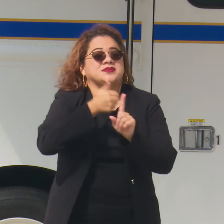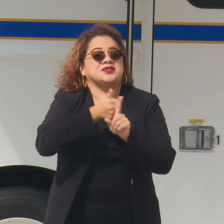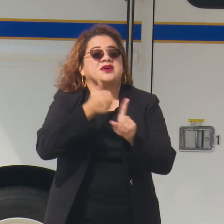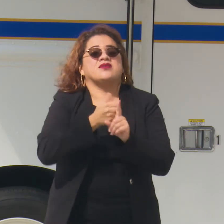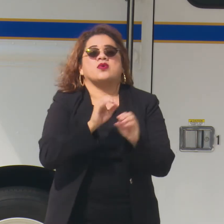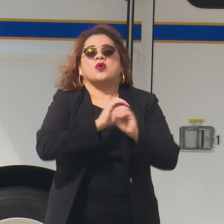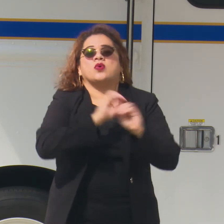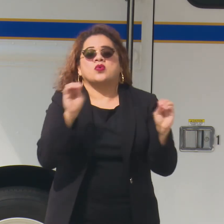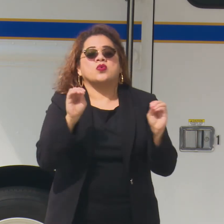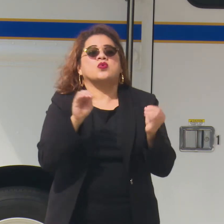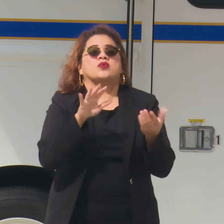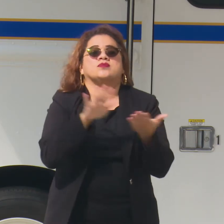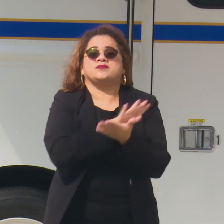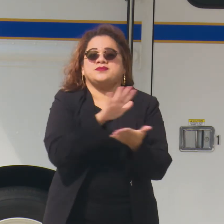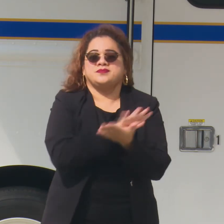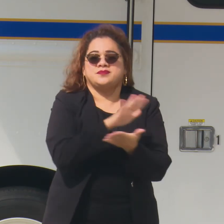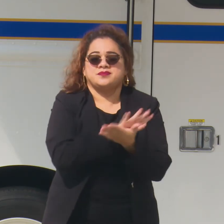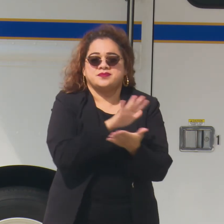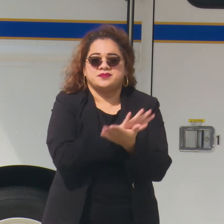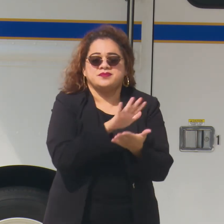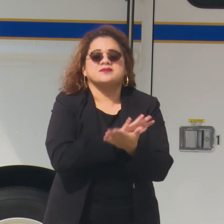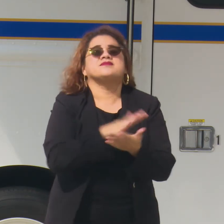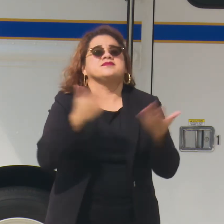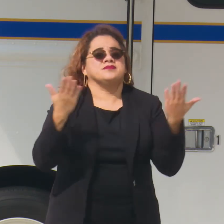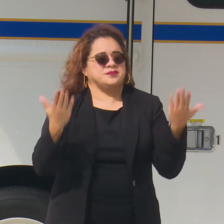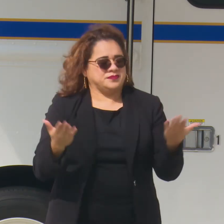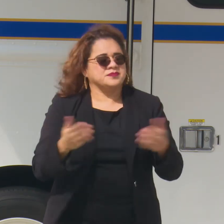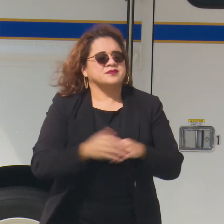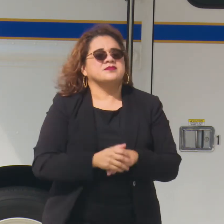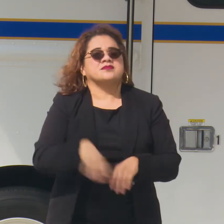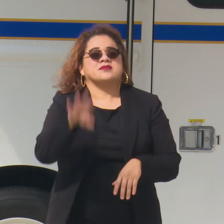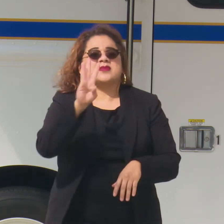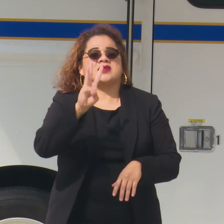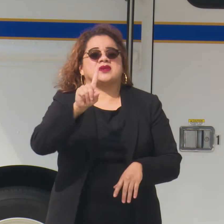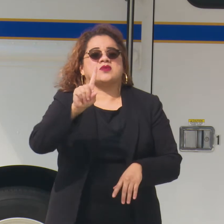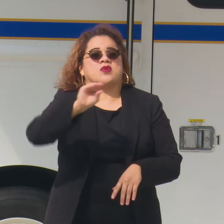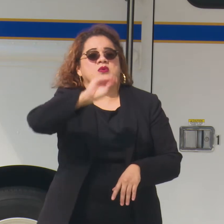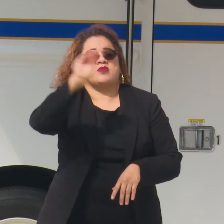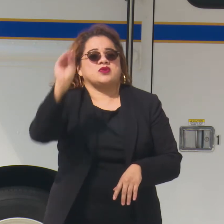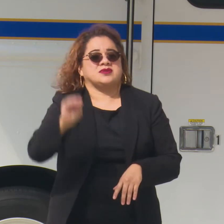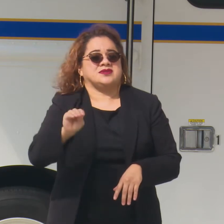across the state of California, 61 percent of the cases are